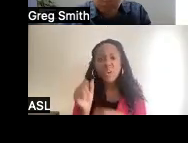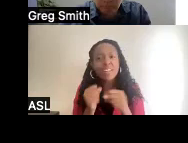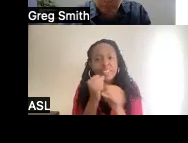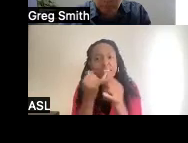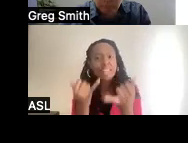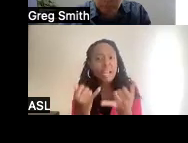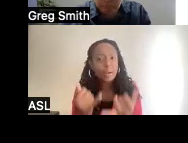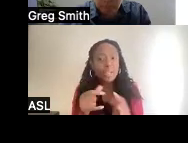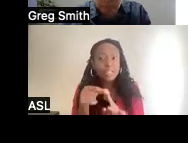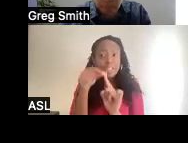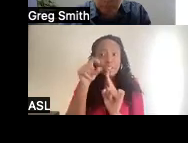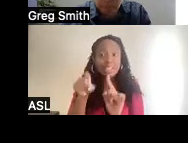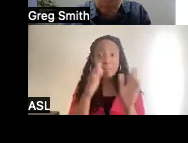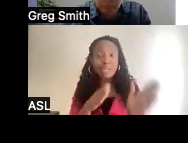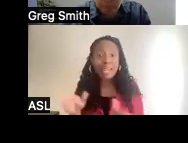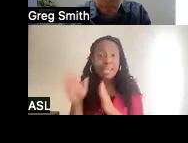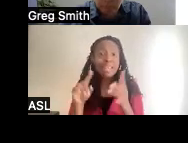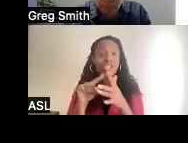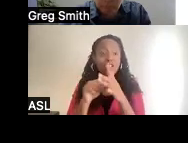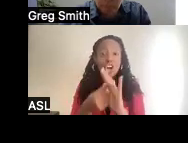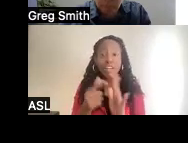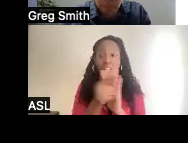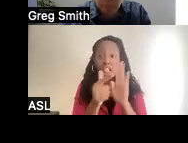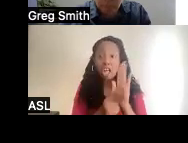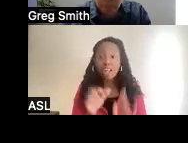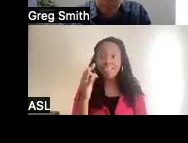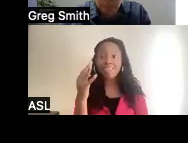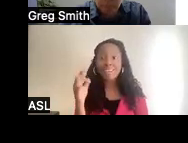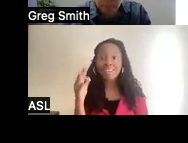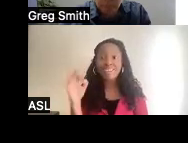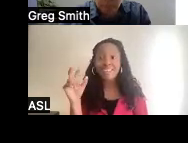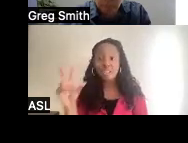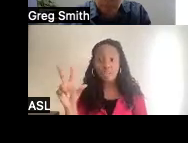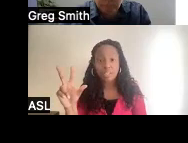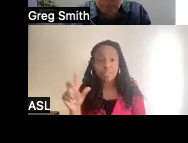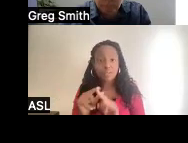planning came into the law in 1993 and this is an individual by the name of Danny that's a good